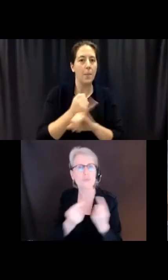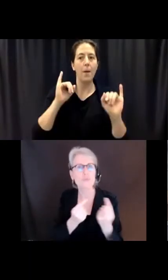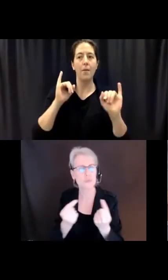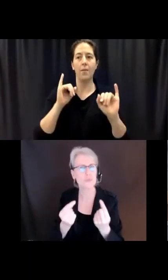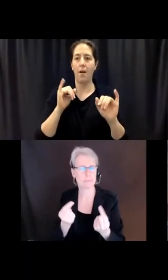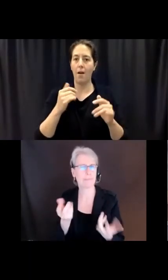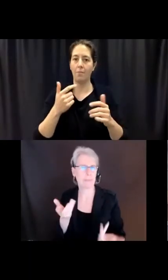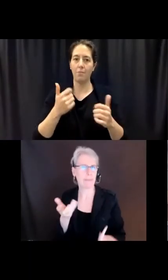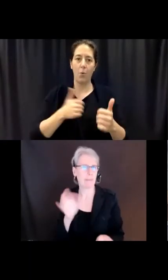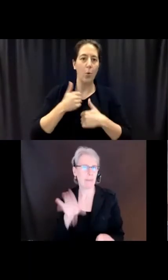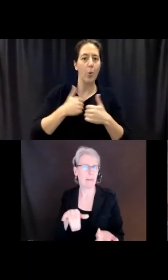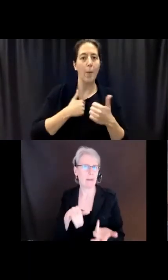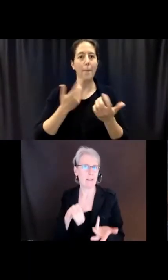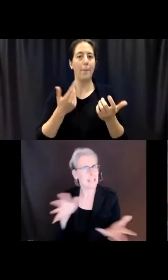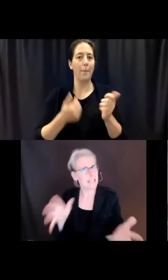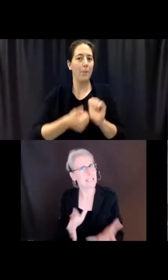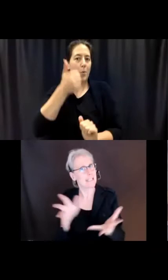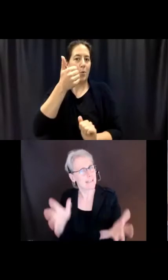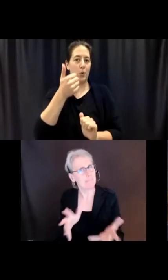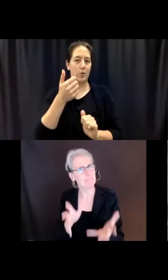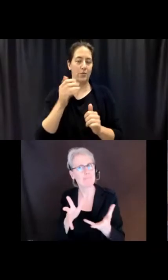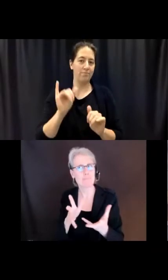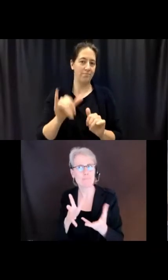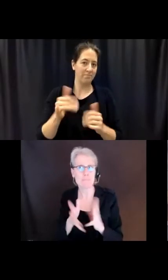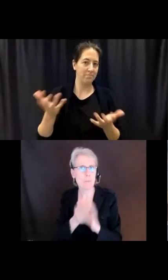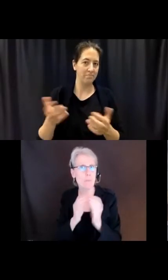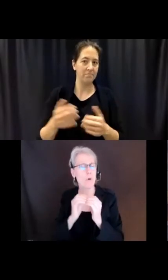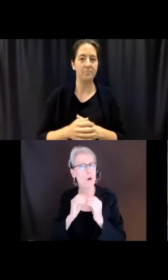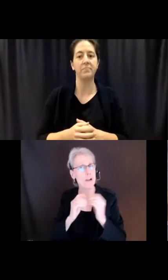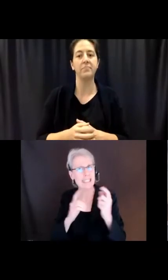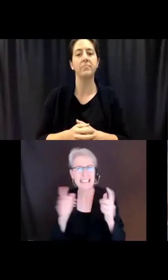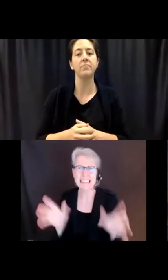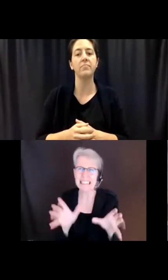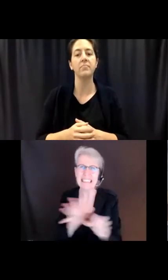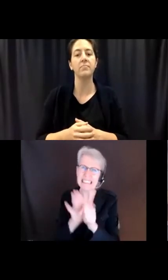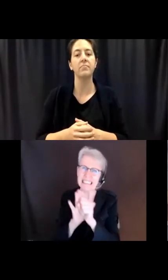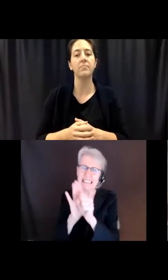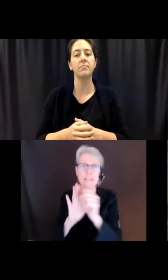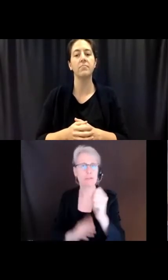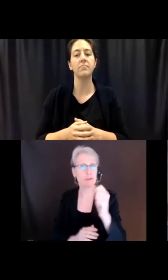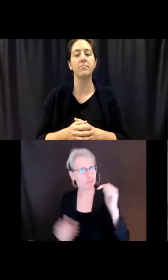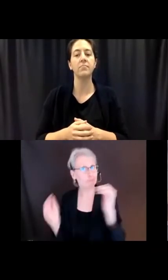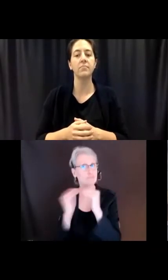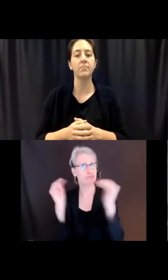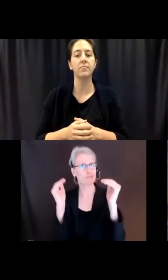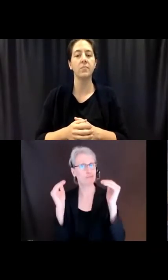TO GO OUT IN PUBLIC. PART OF THE REASON WHY THE WORLD IS NOT ACCESSIBLE IS BECAUSE THERE